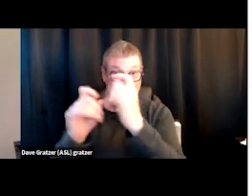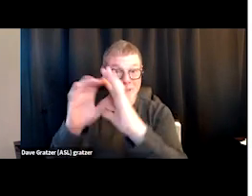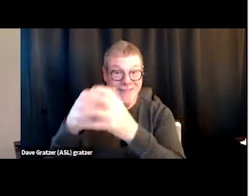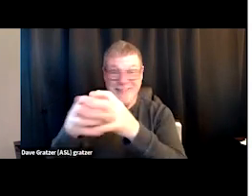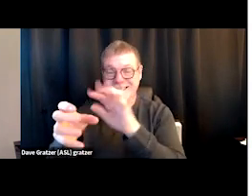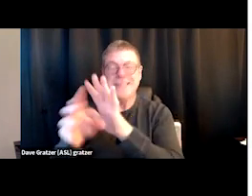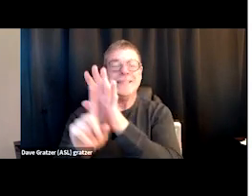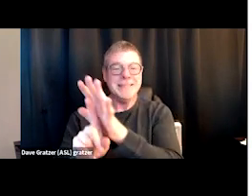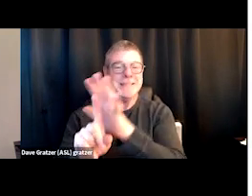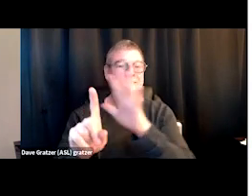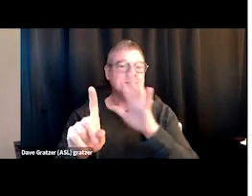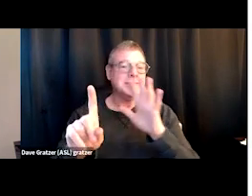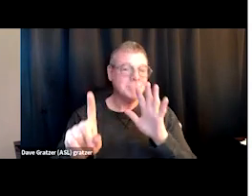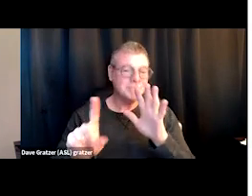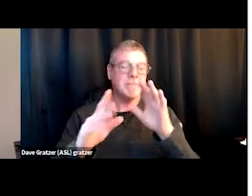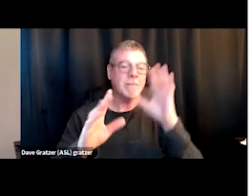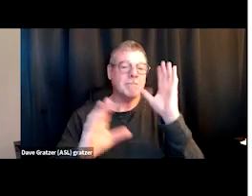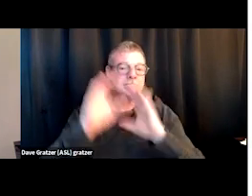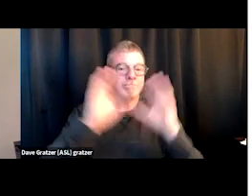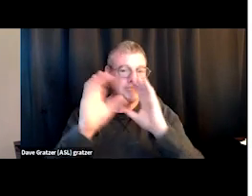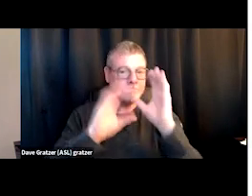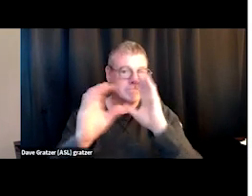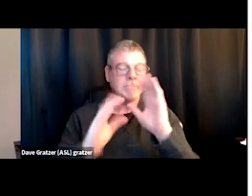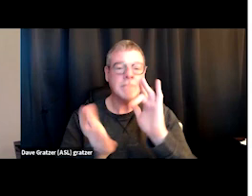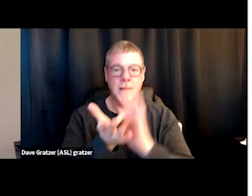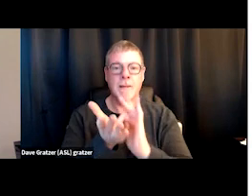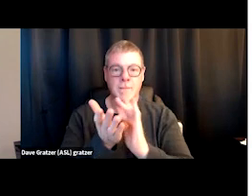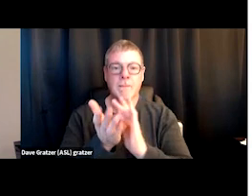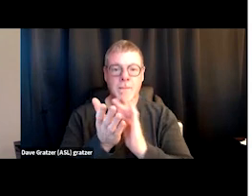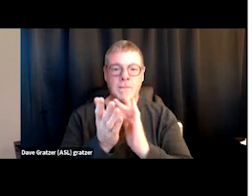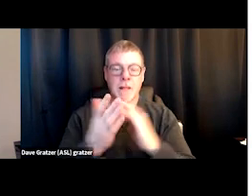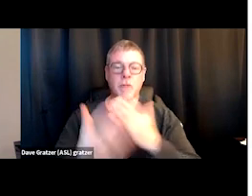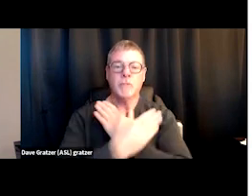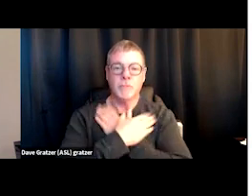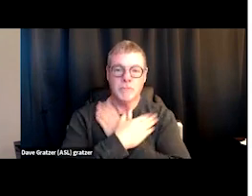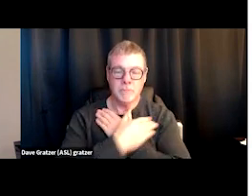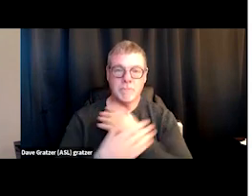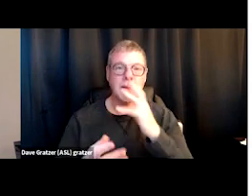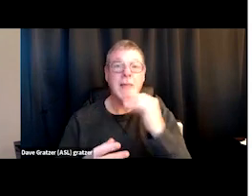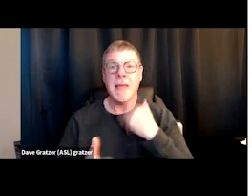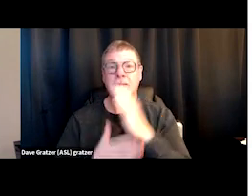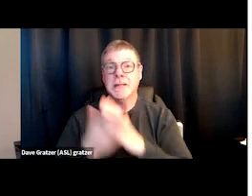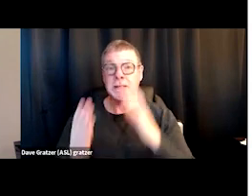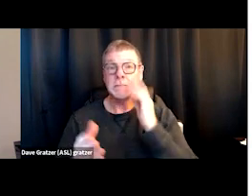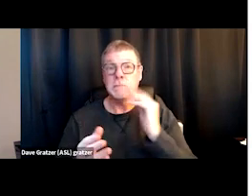and started pursuing this medical respite program. I had some experience with that indirectly